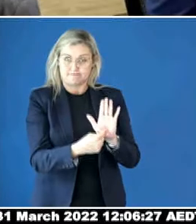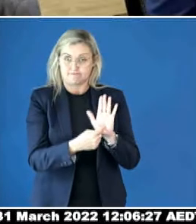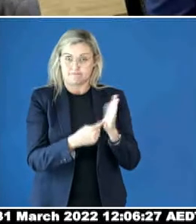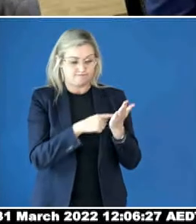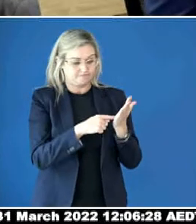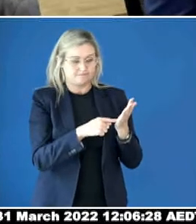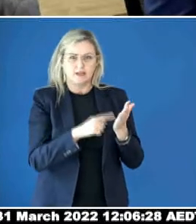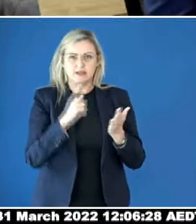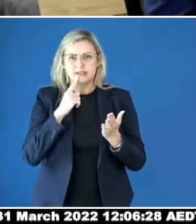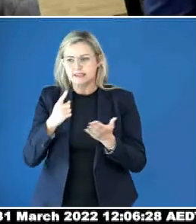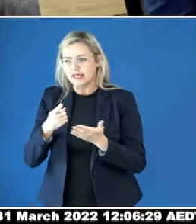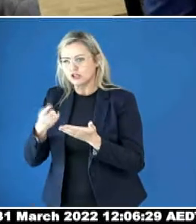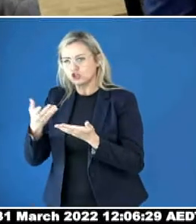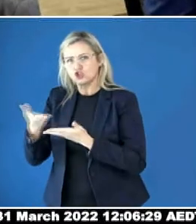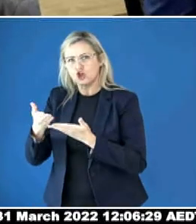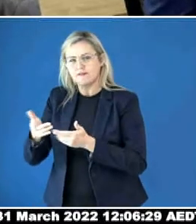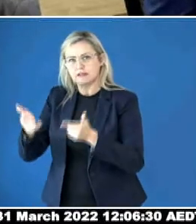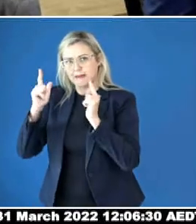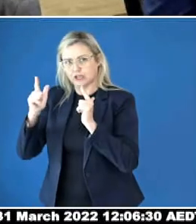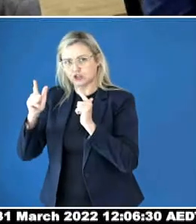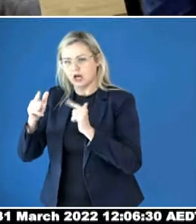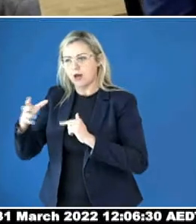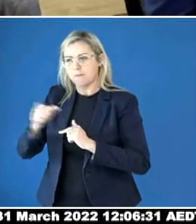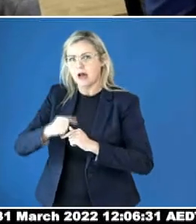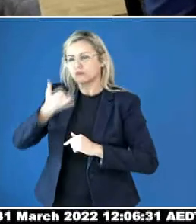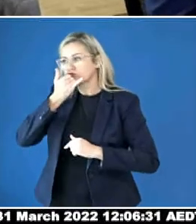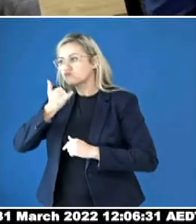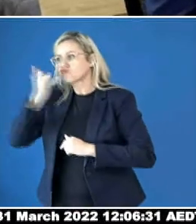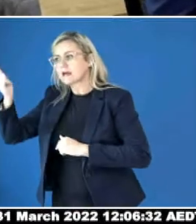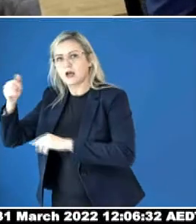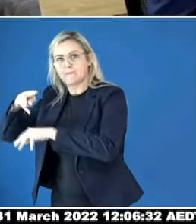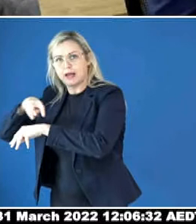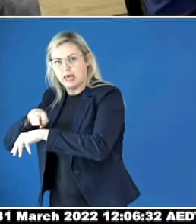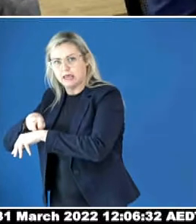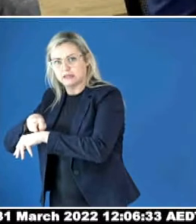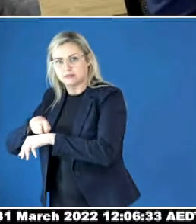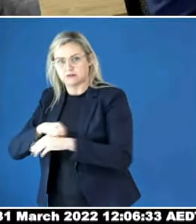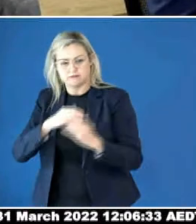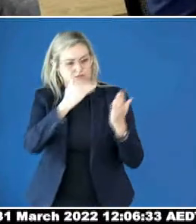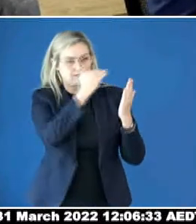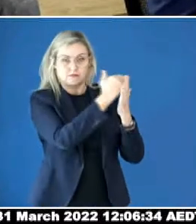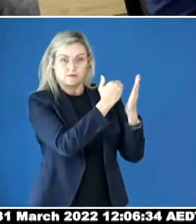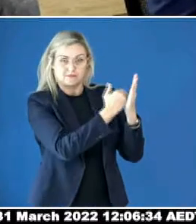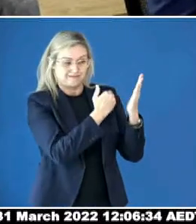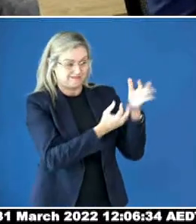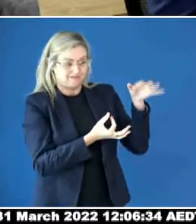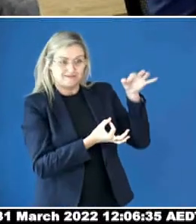"Service manager directed staff to refer the matter to police in accordance with the incident management procedure."